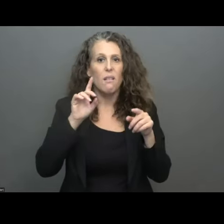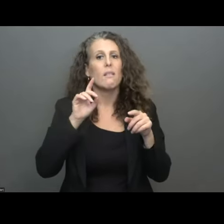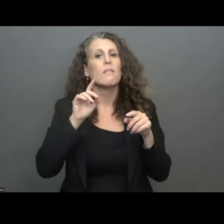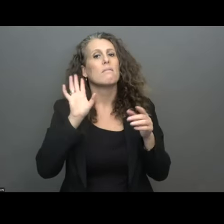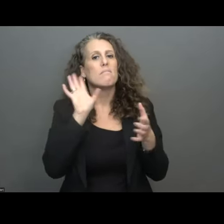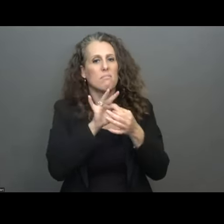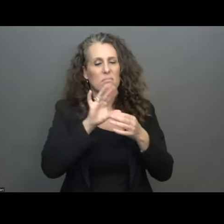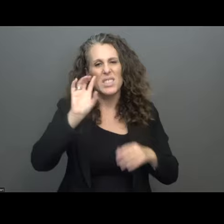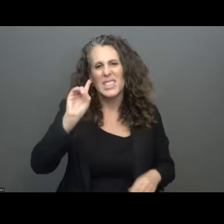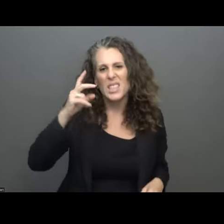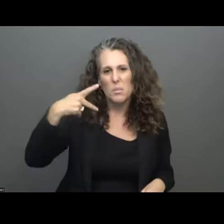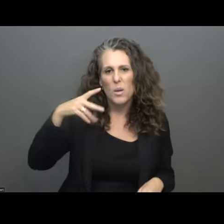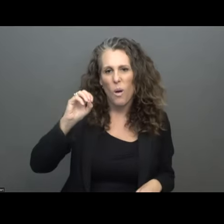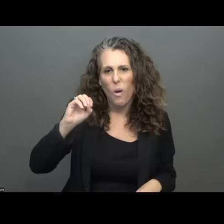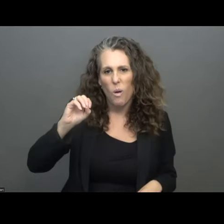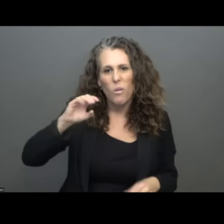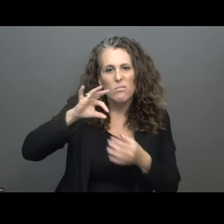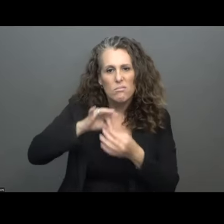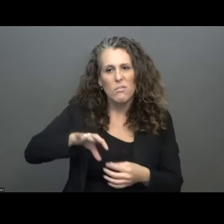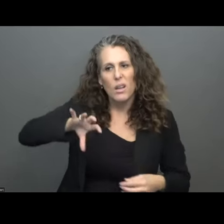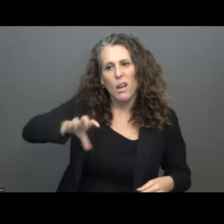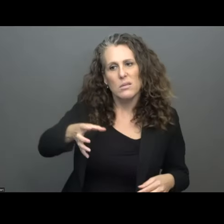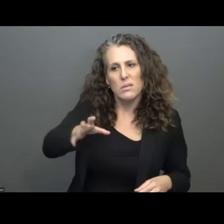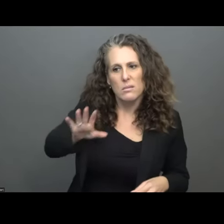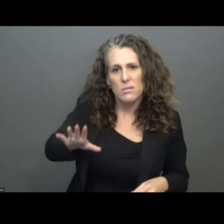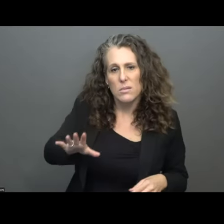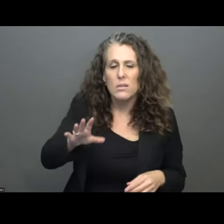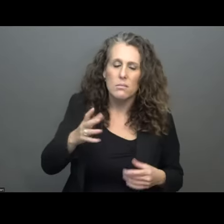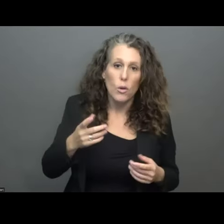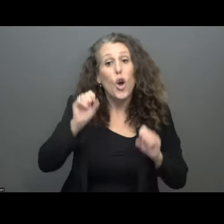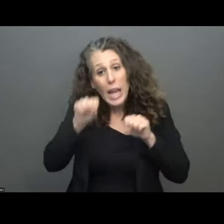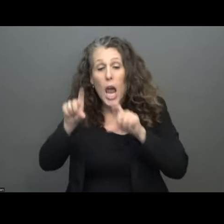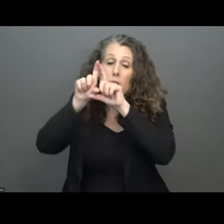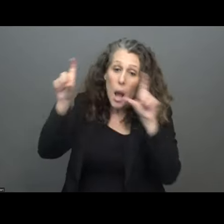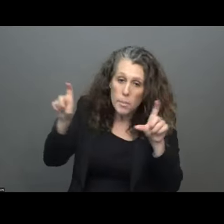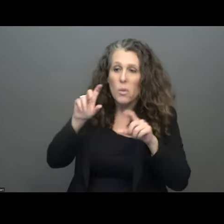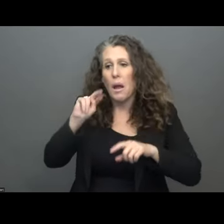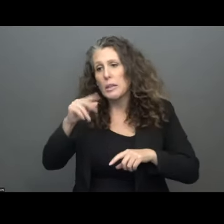network so that could be still company 14:01:24 but also NGOs. 15% said they are